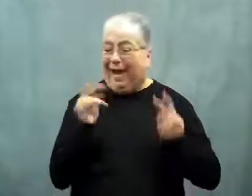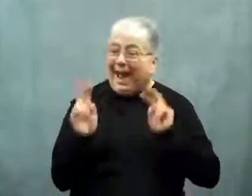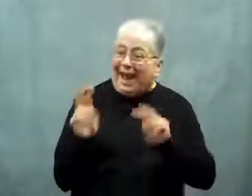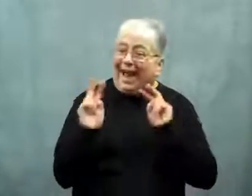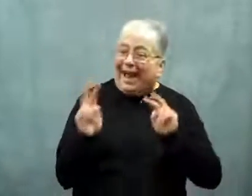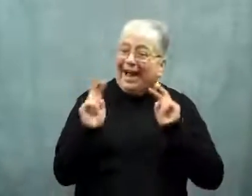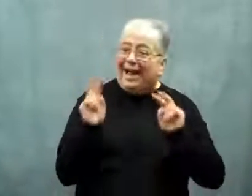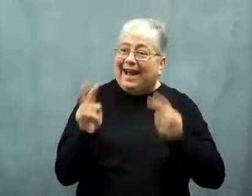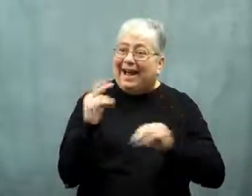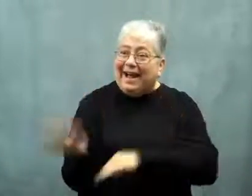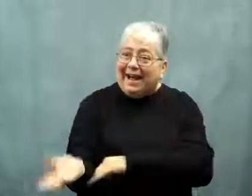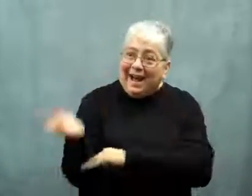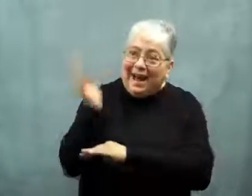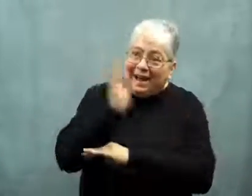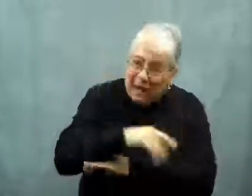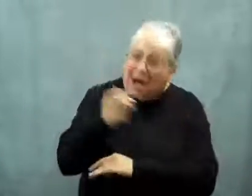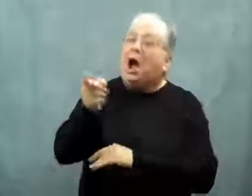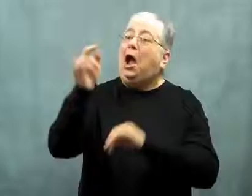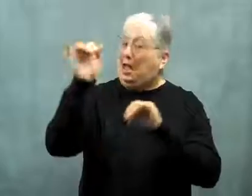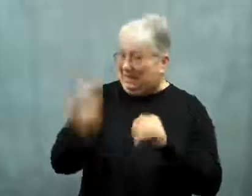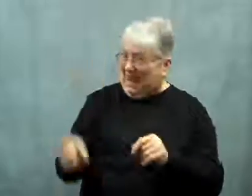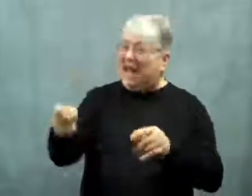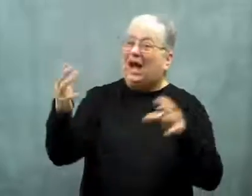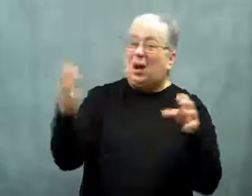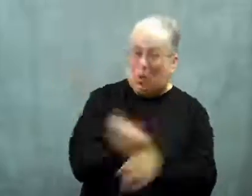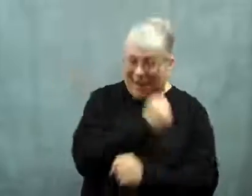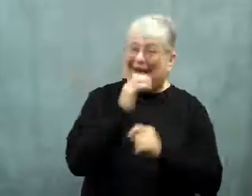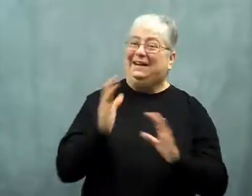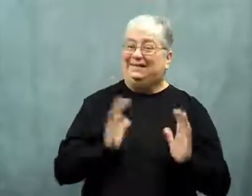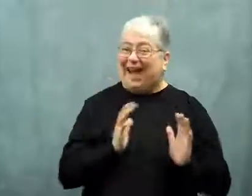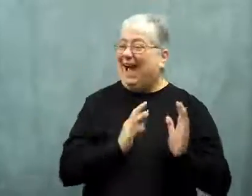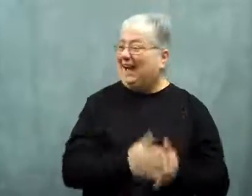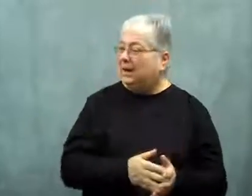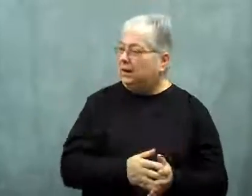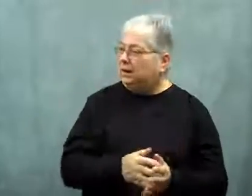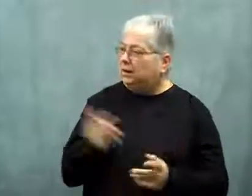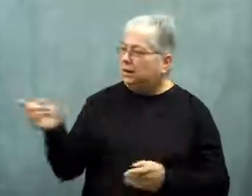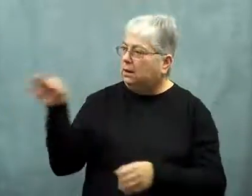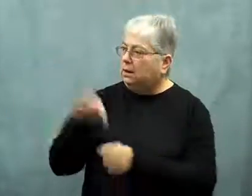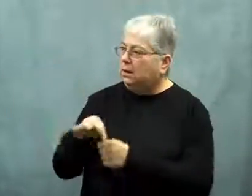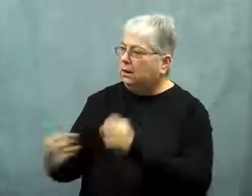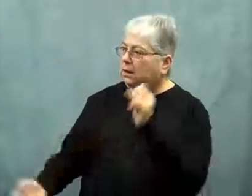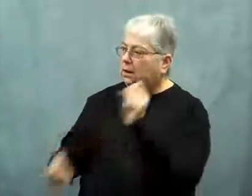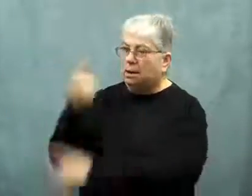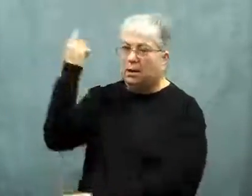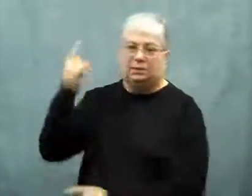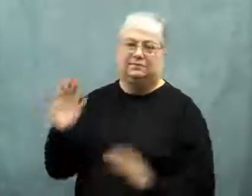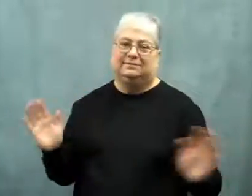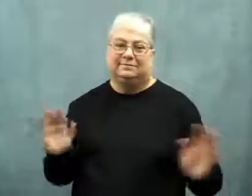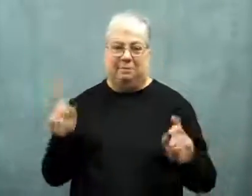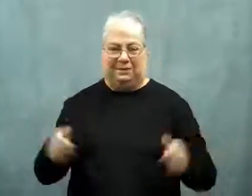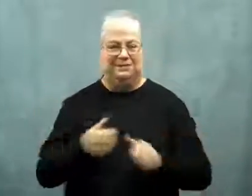If people watched all day and saw who the winner was on November 6,